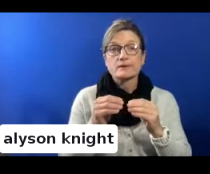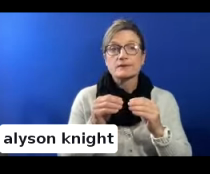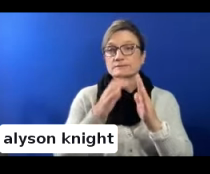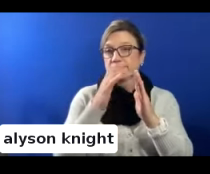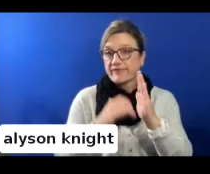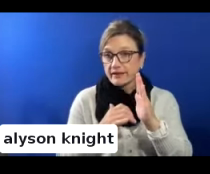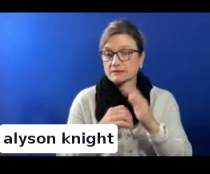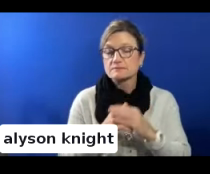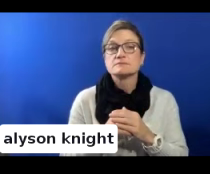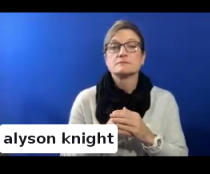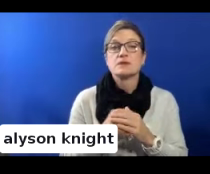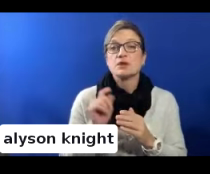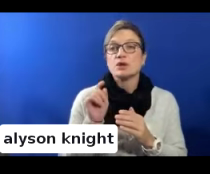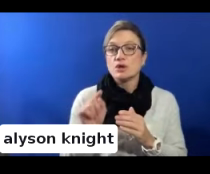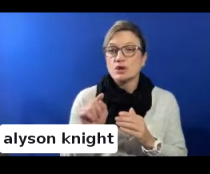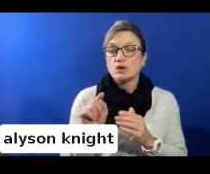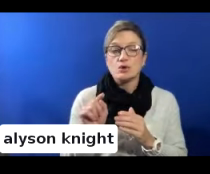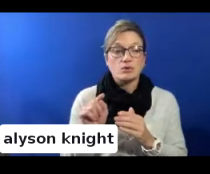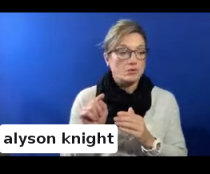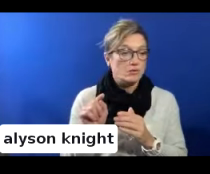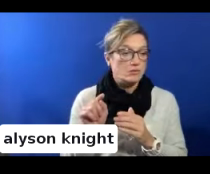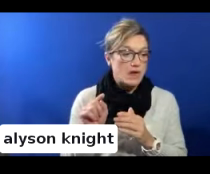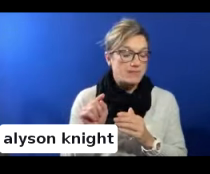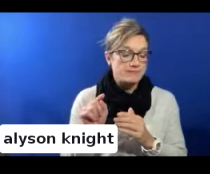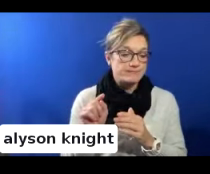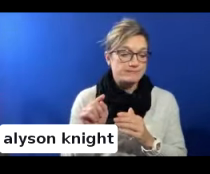you will plug in the actuals.